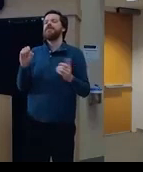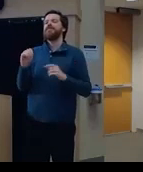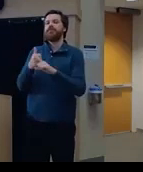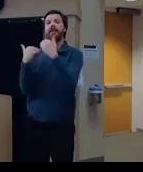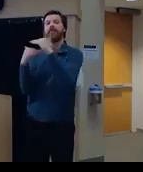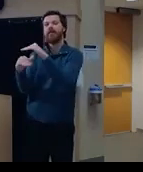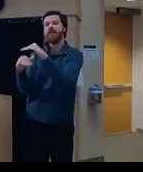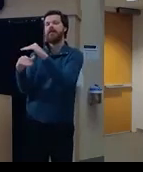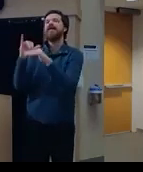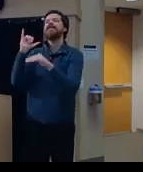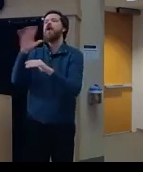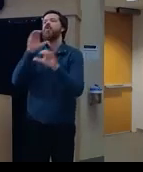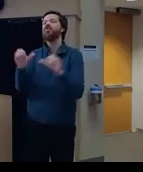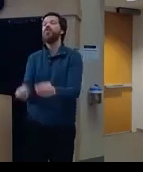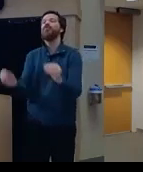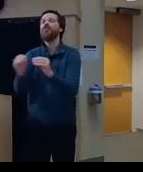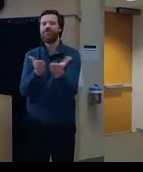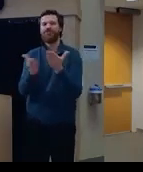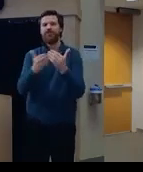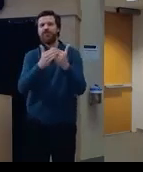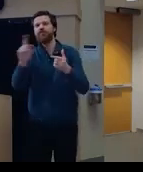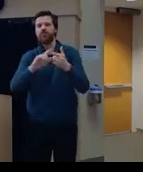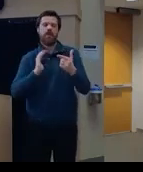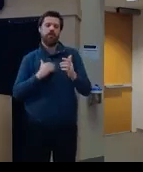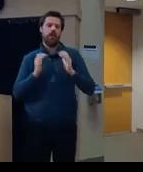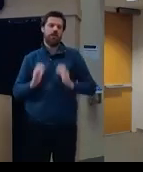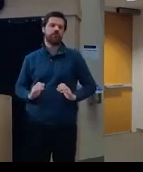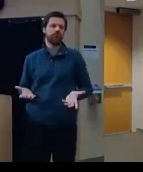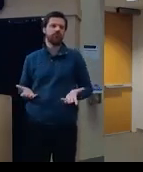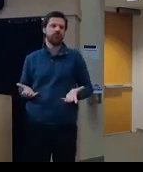will'll do more service better service to our clients it's really about awareness of